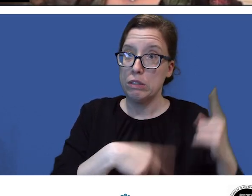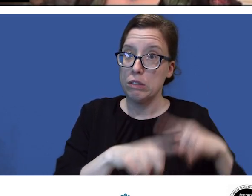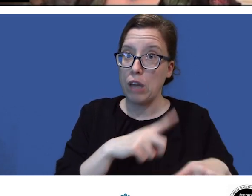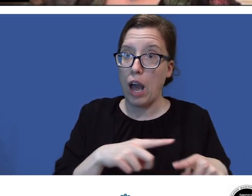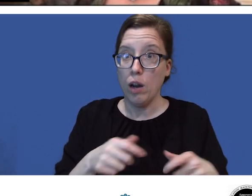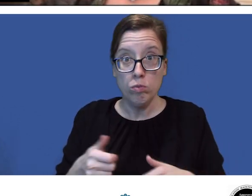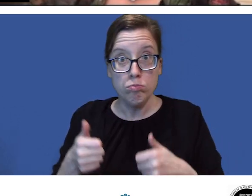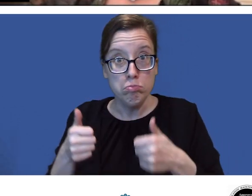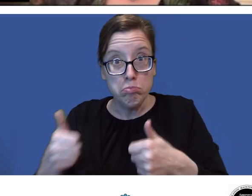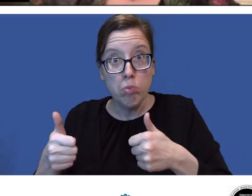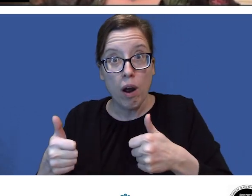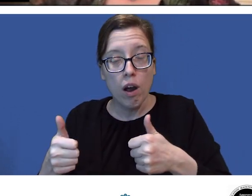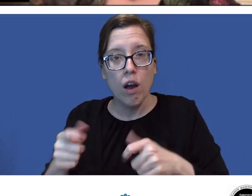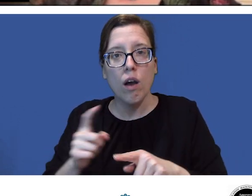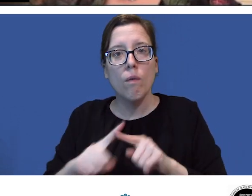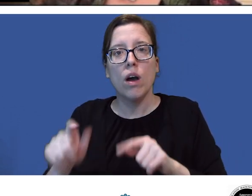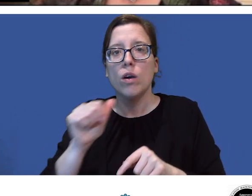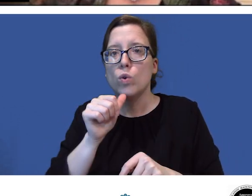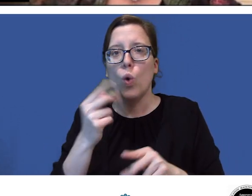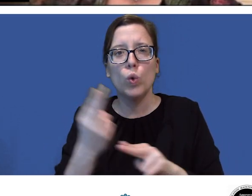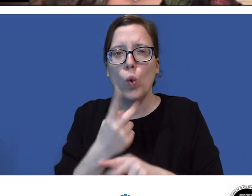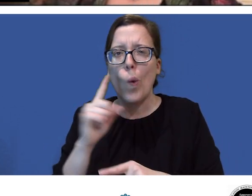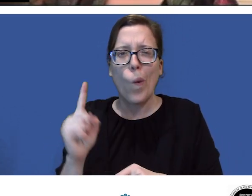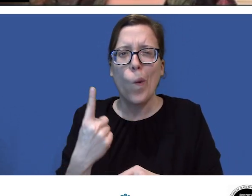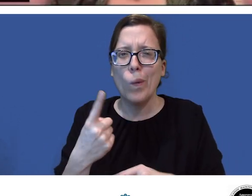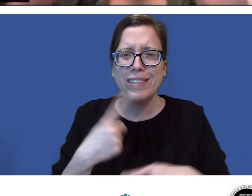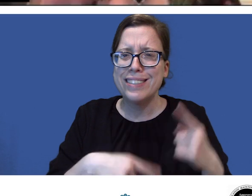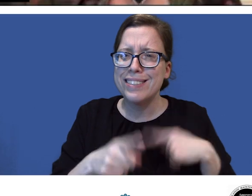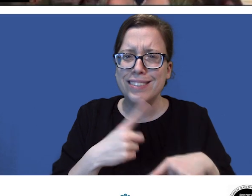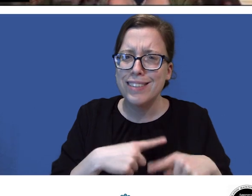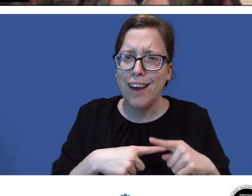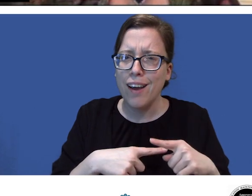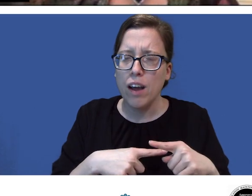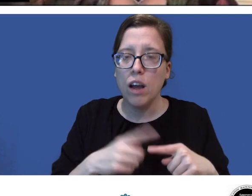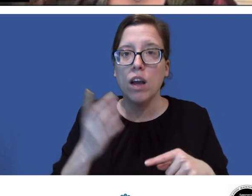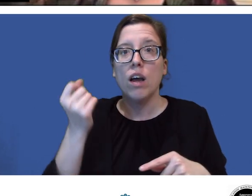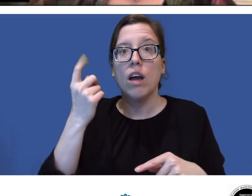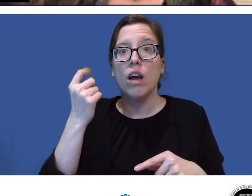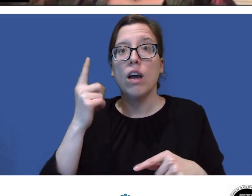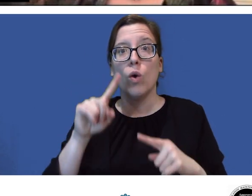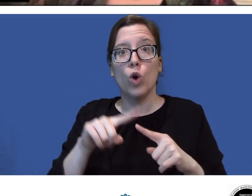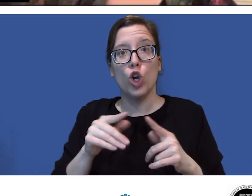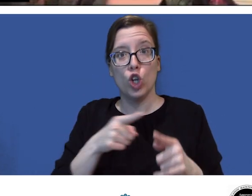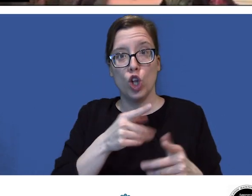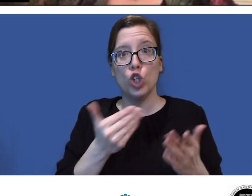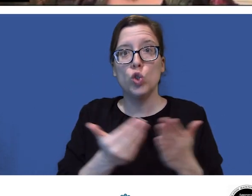uses sign language. Okay, great. But don't use only sign, especially